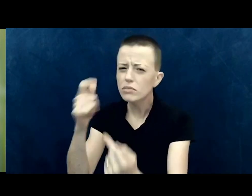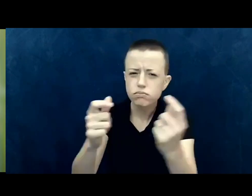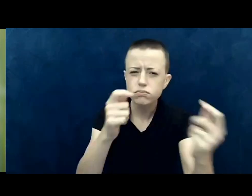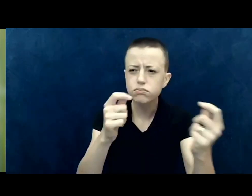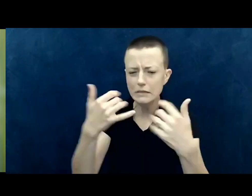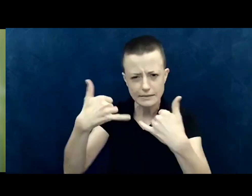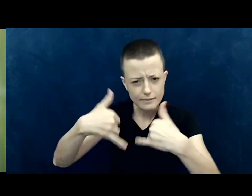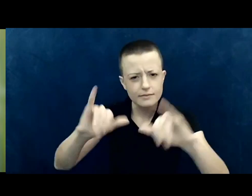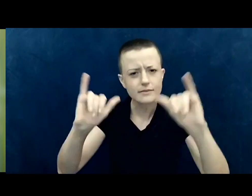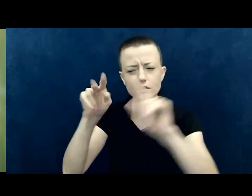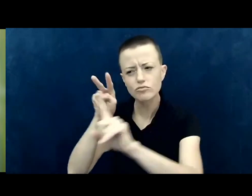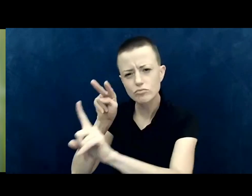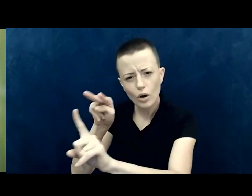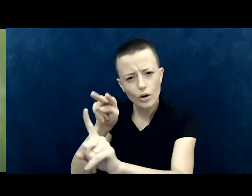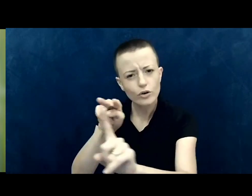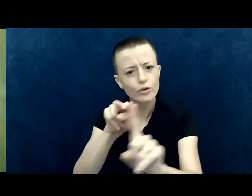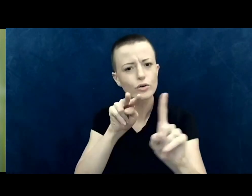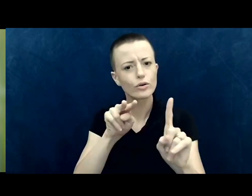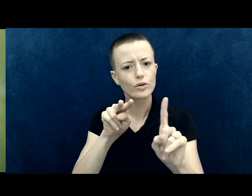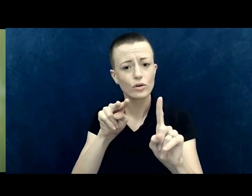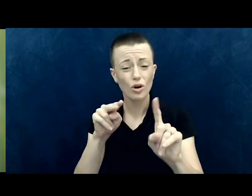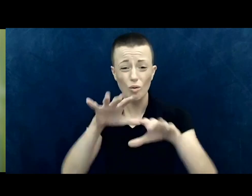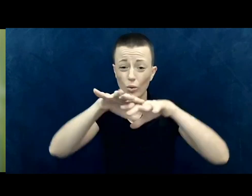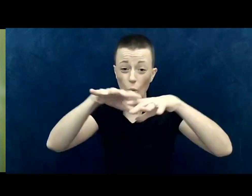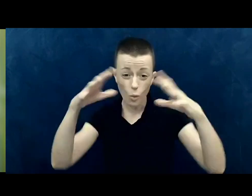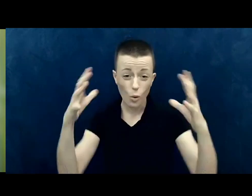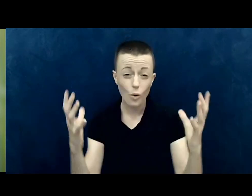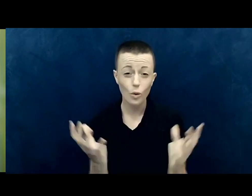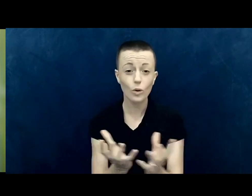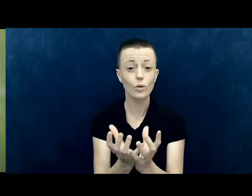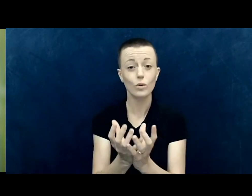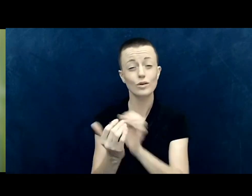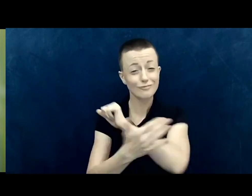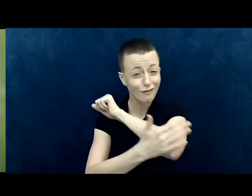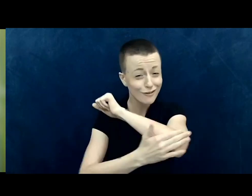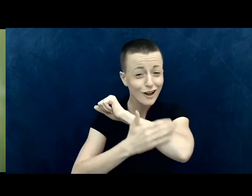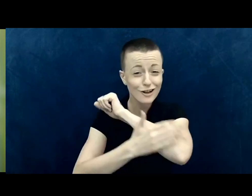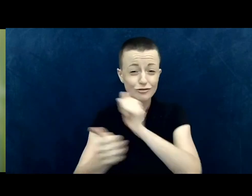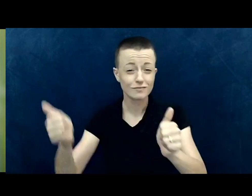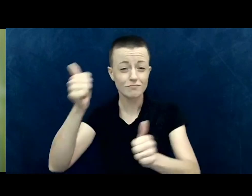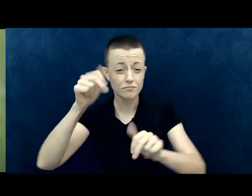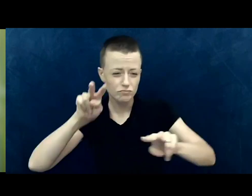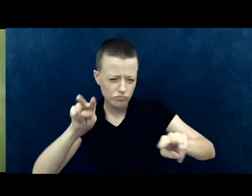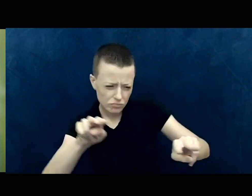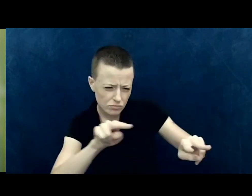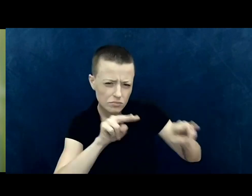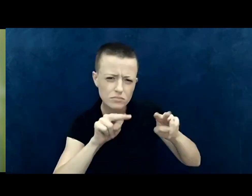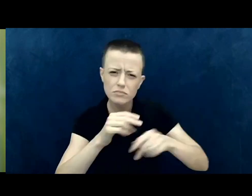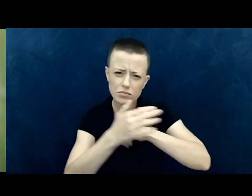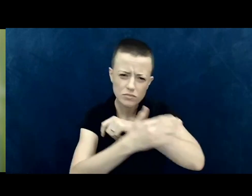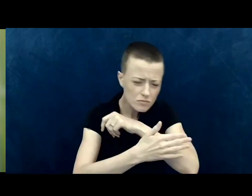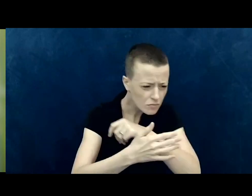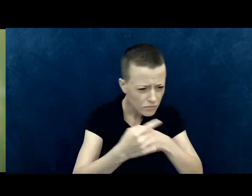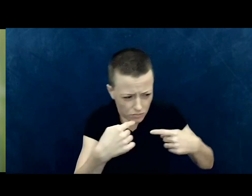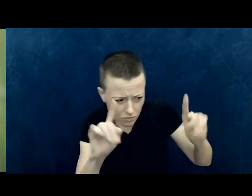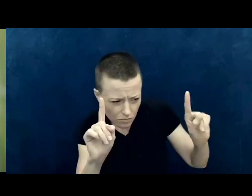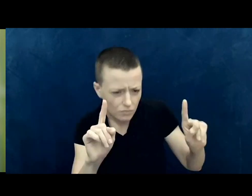but now across Canada and the world there have been millions and millions of people vaccinated. We continue to monitor globally